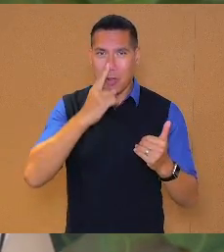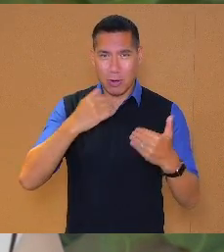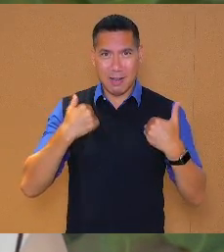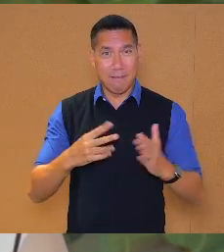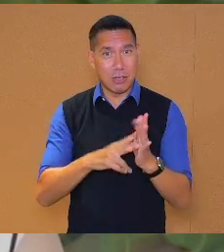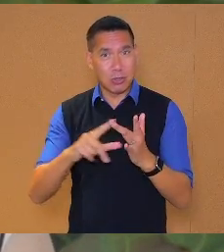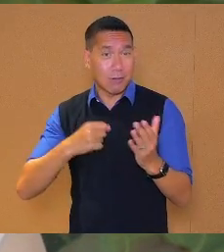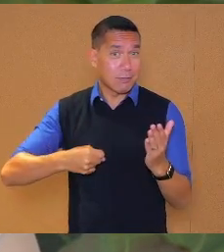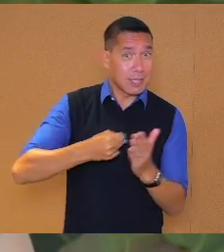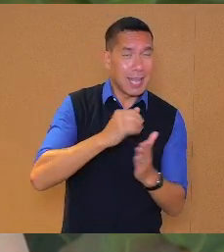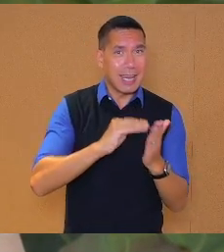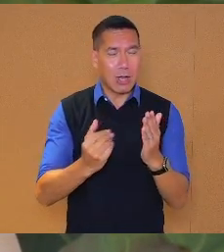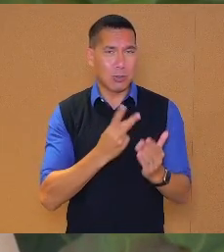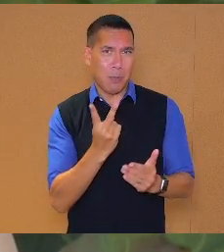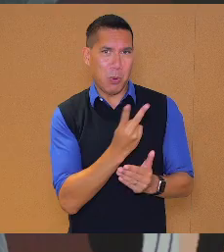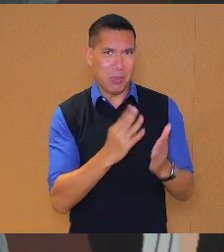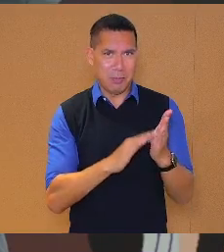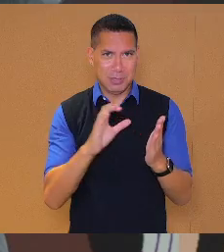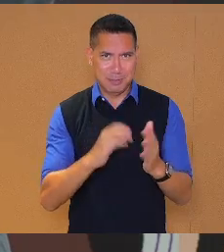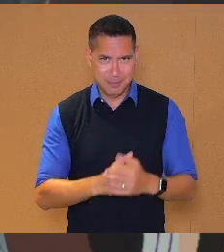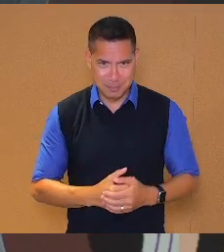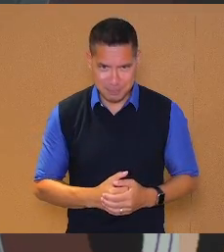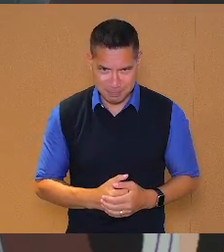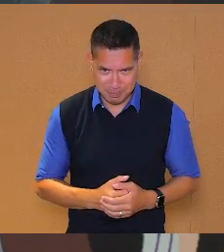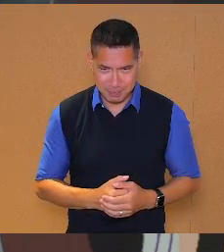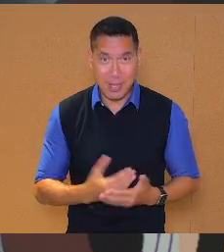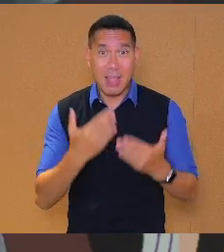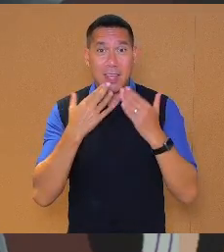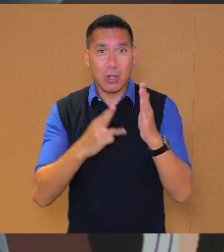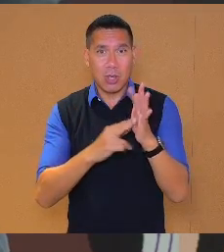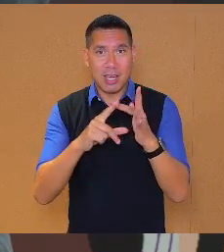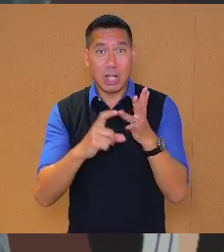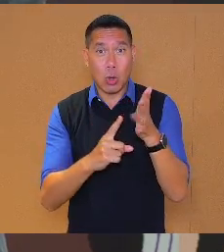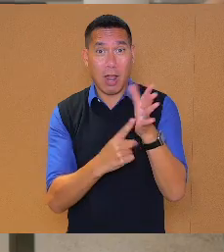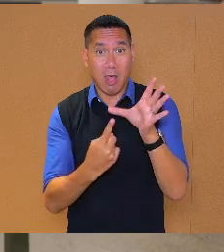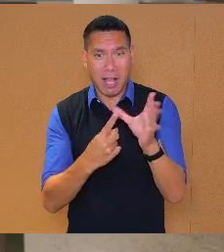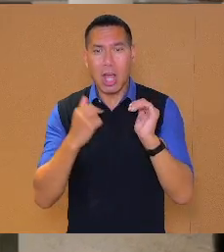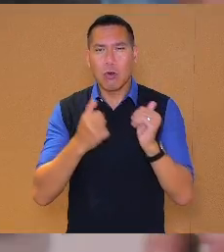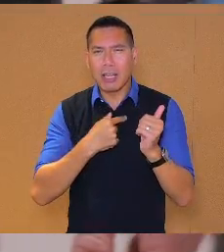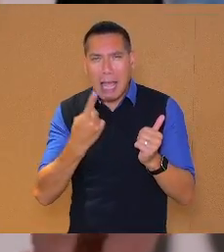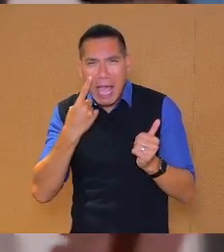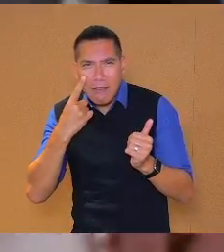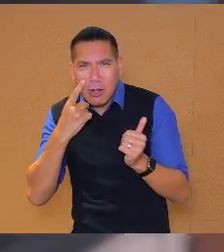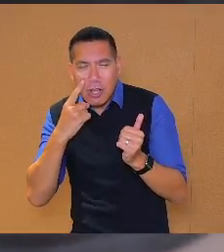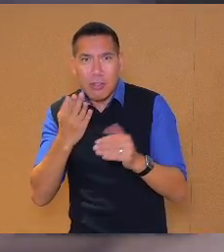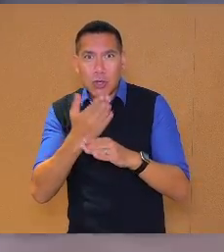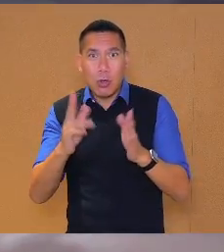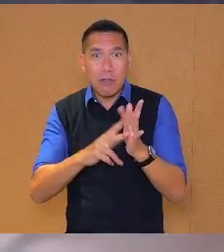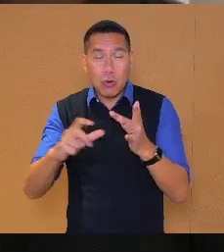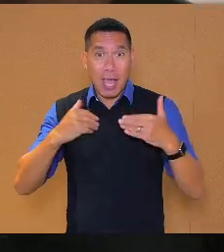well-being of Victorians. I would like to hand back over now to our hosts. >> Thank you, Nicola. It is great to be able to take out the new Victorian health